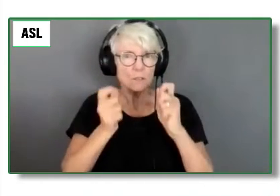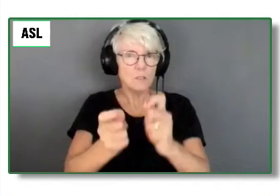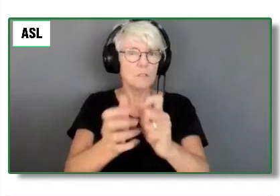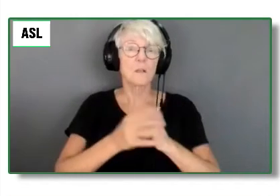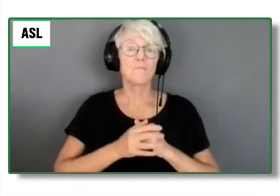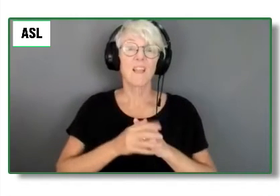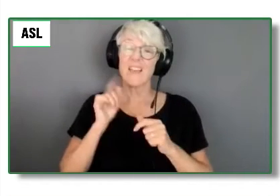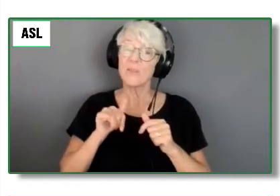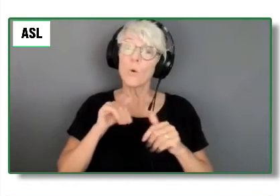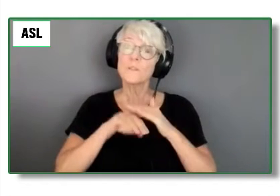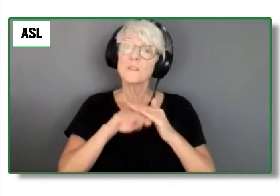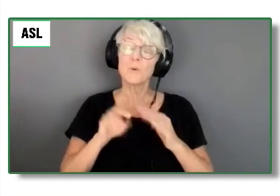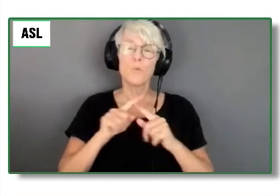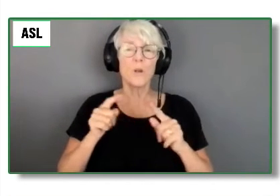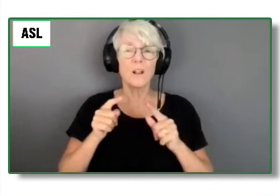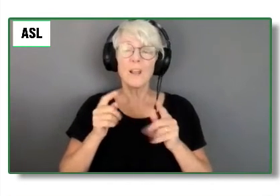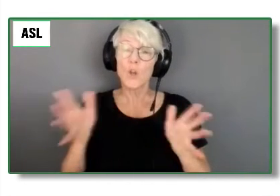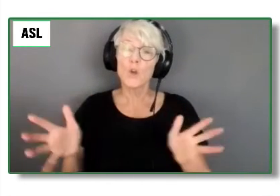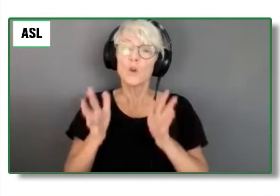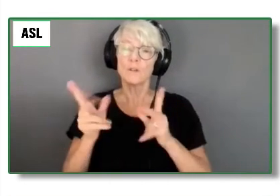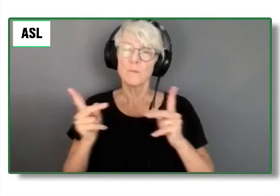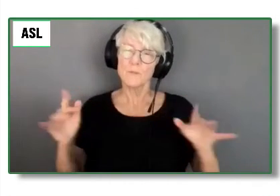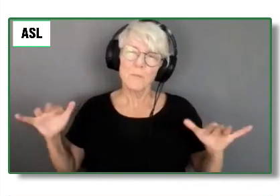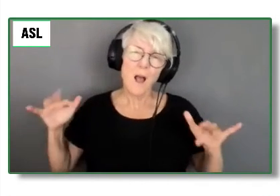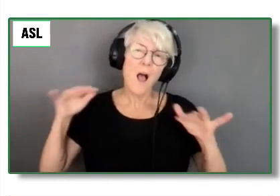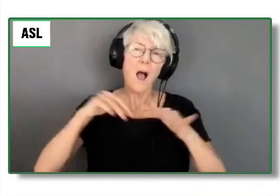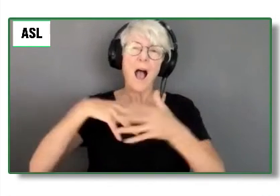and hopefully in turn more people with disabilities will have a greater